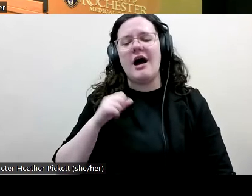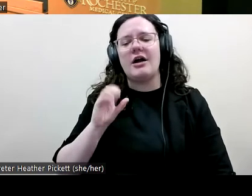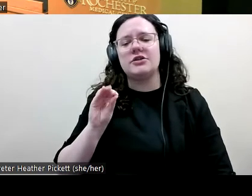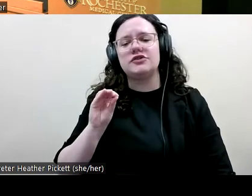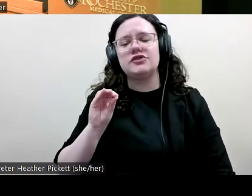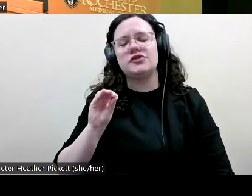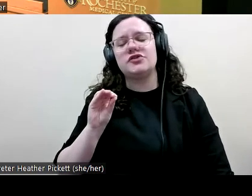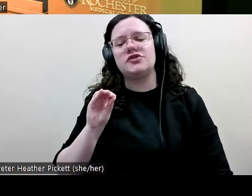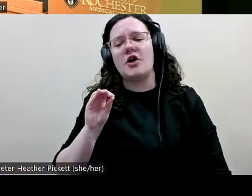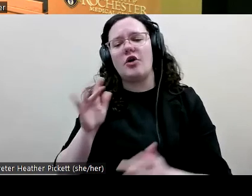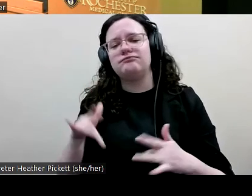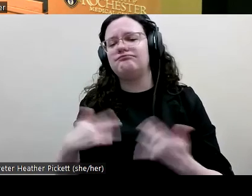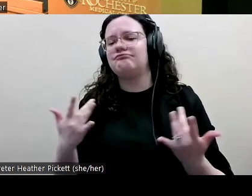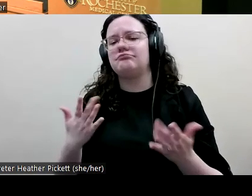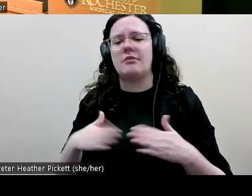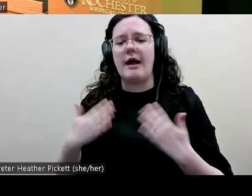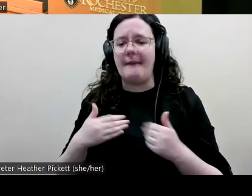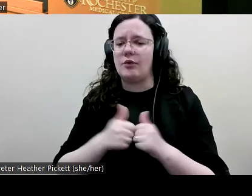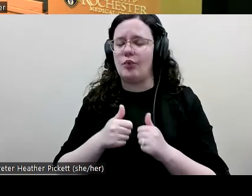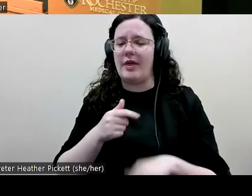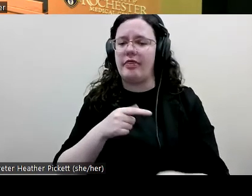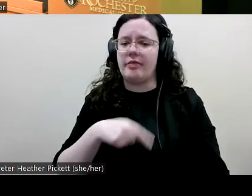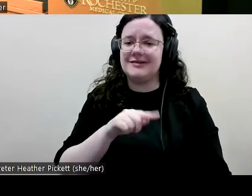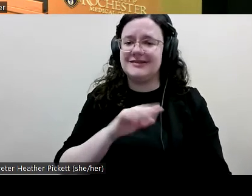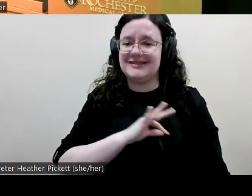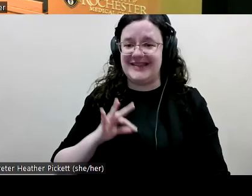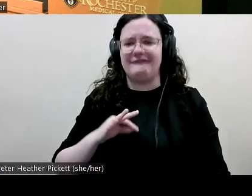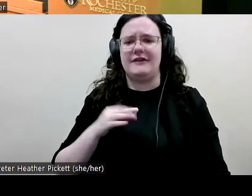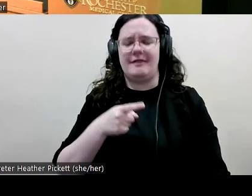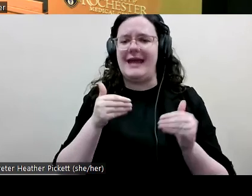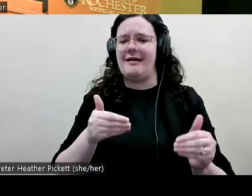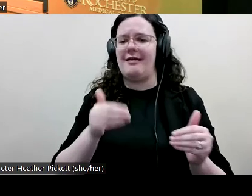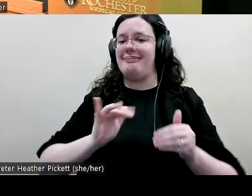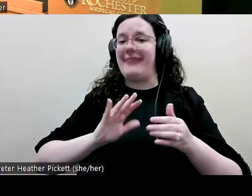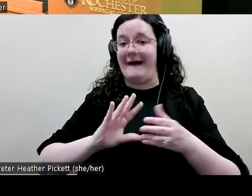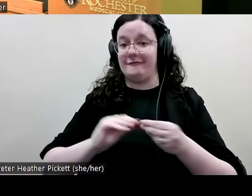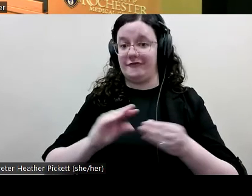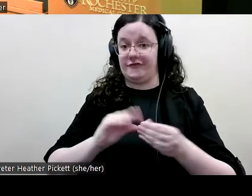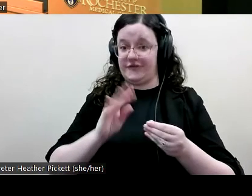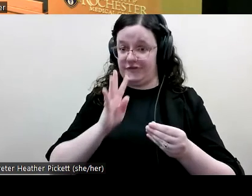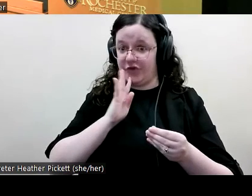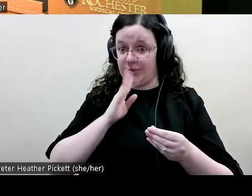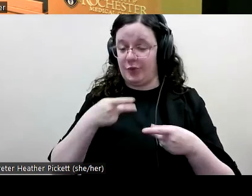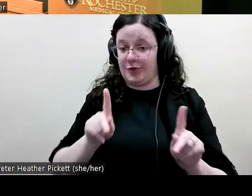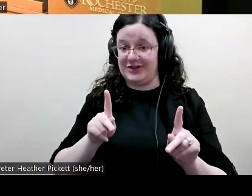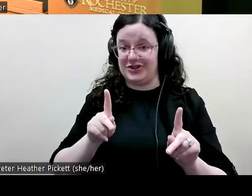the staff and they did the verbal permission I we were there every day and I was standing